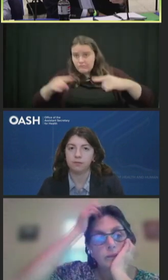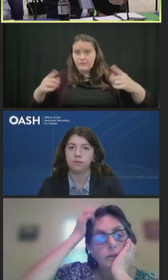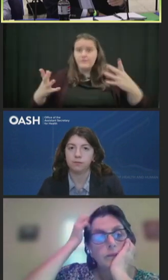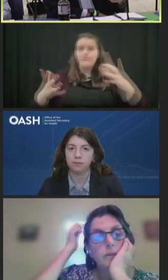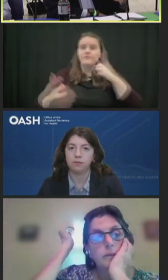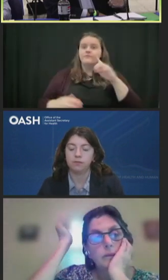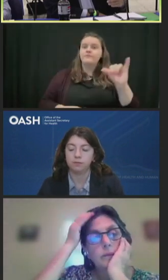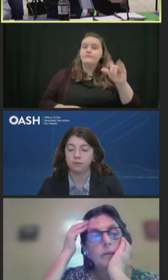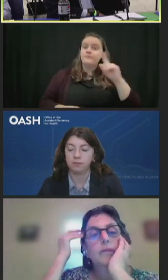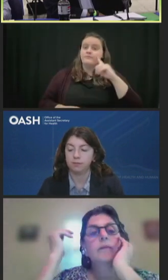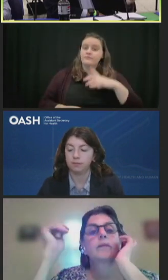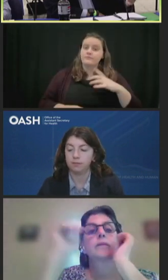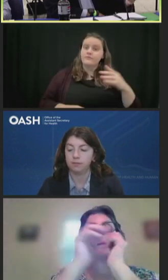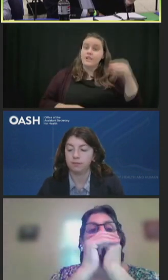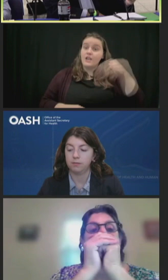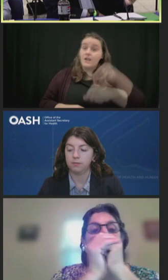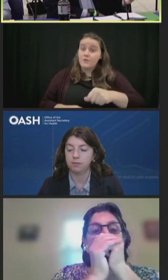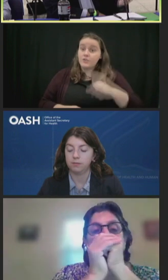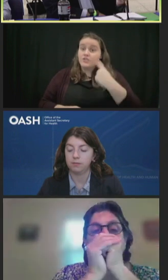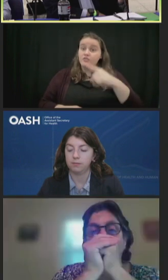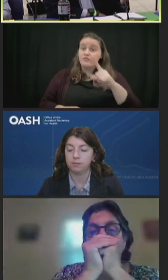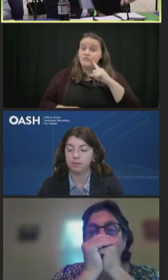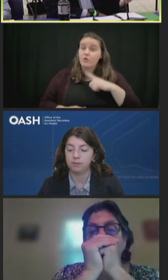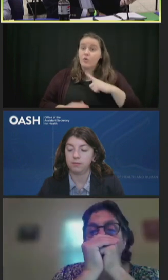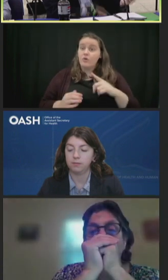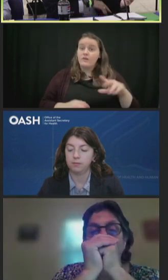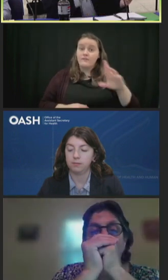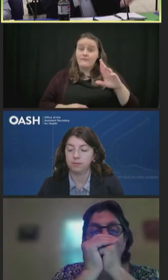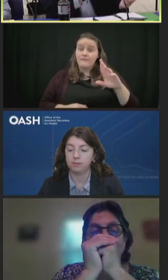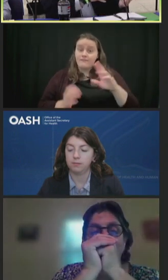For example, in Medicare -- now, there are some changes, hopefully, in 2025, that are